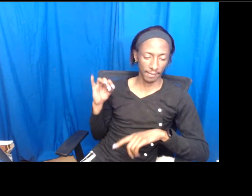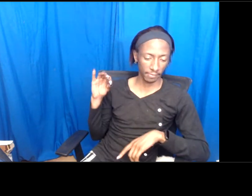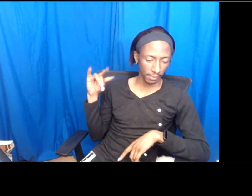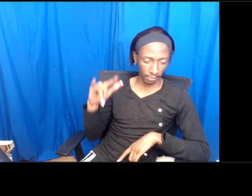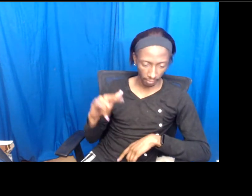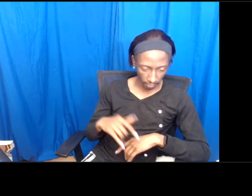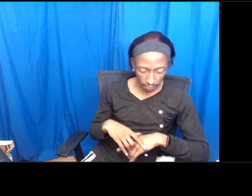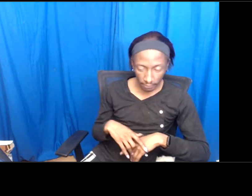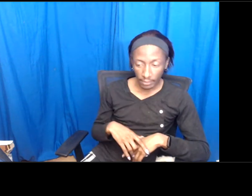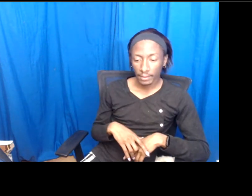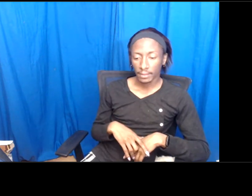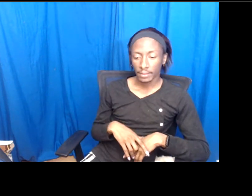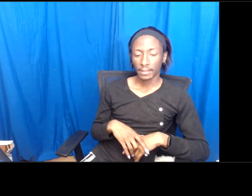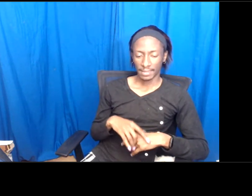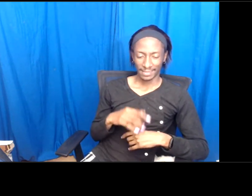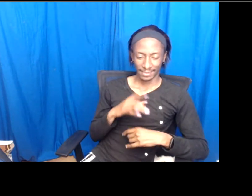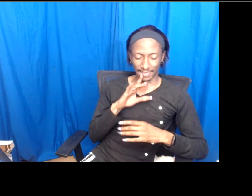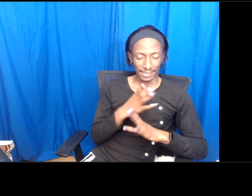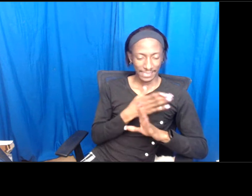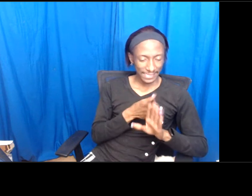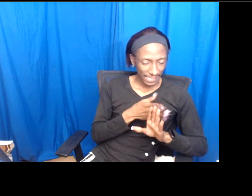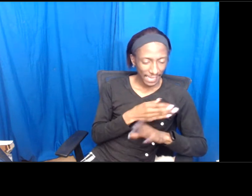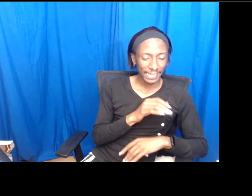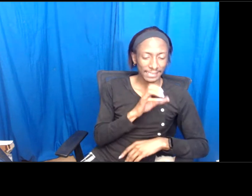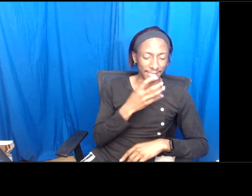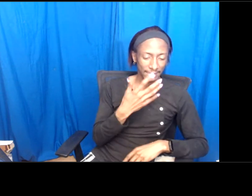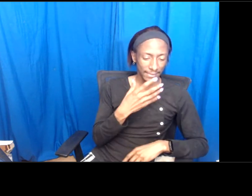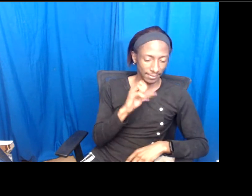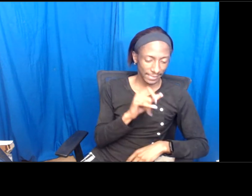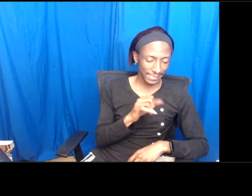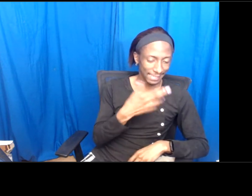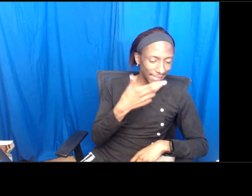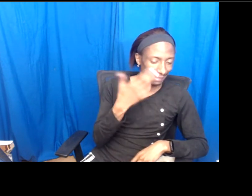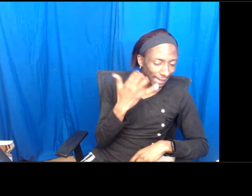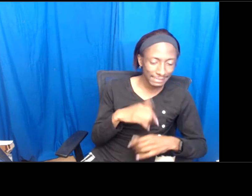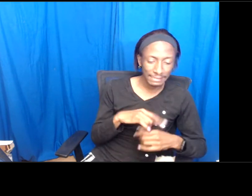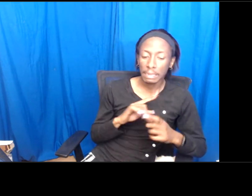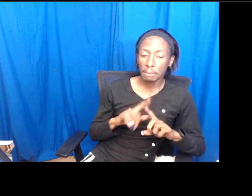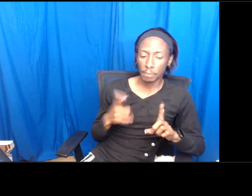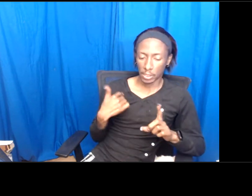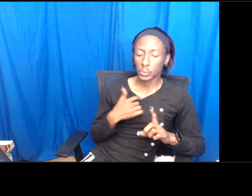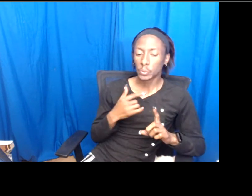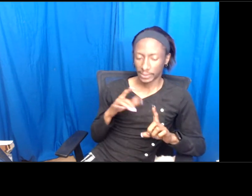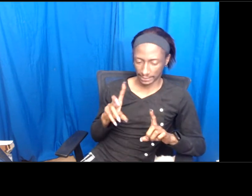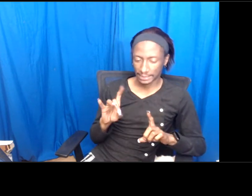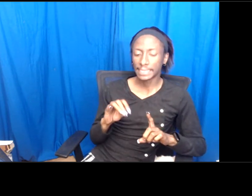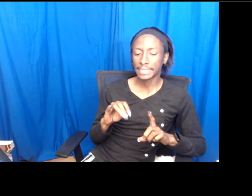the animals that I fly over. But we have done some disturbance studies to kind of assess